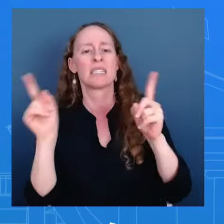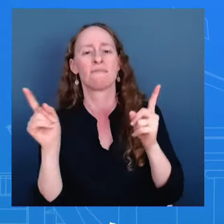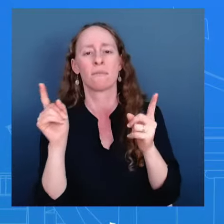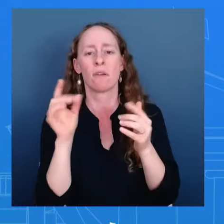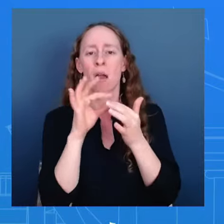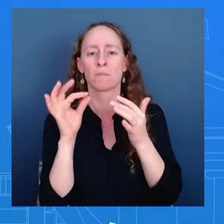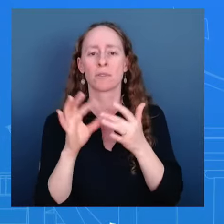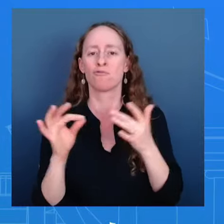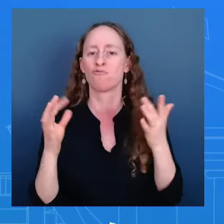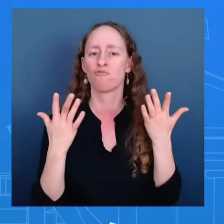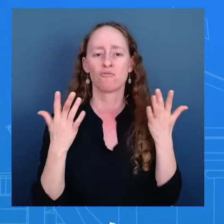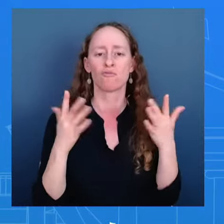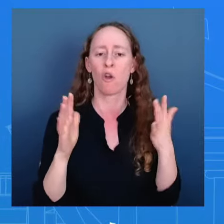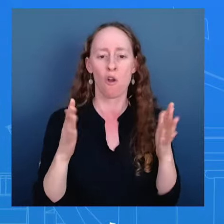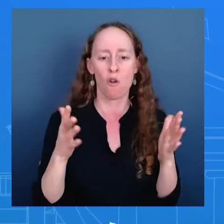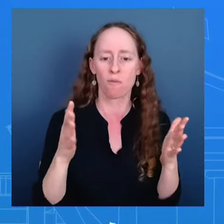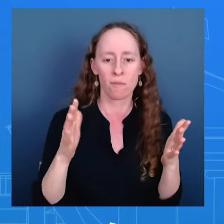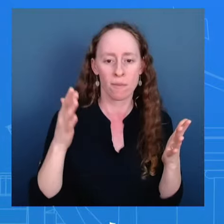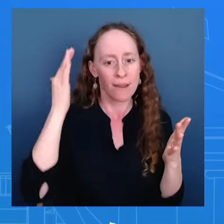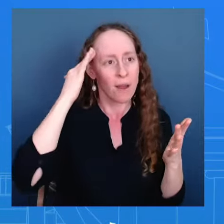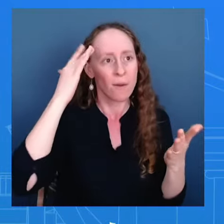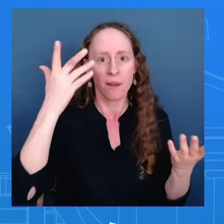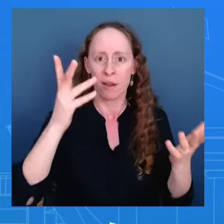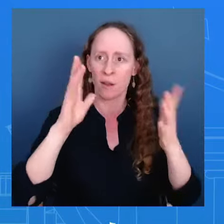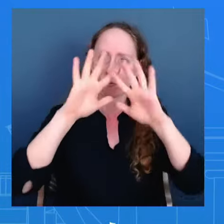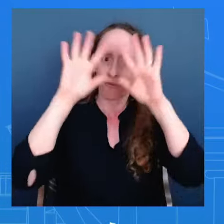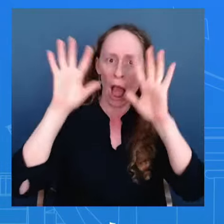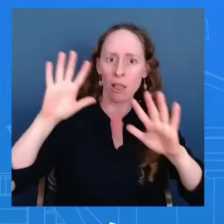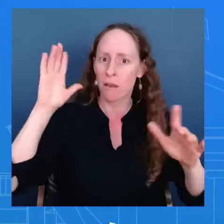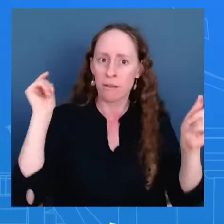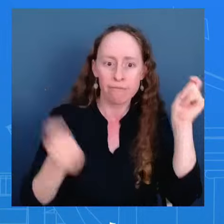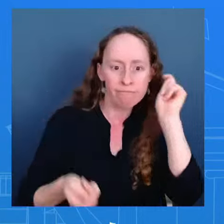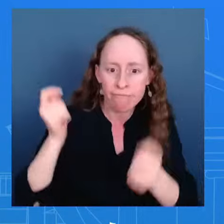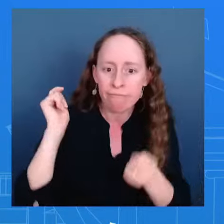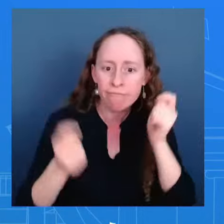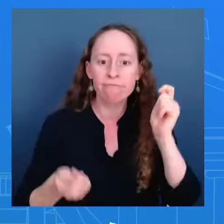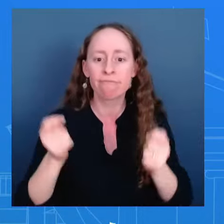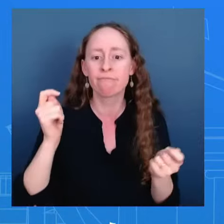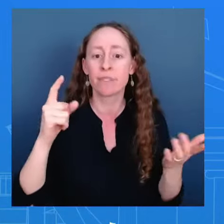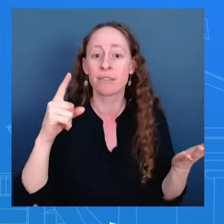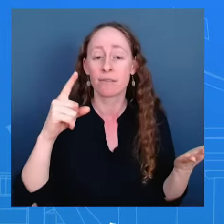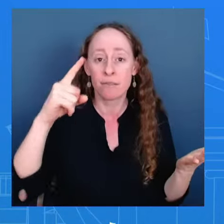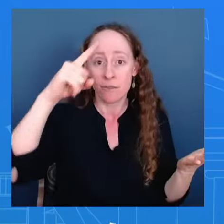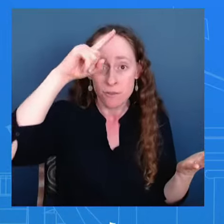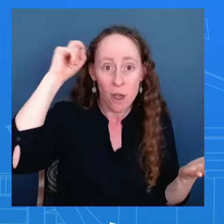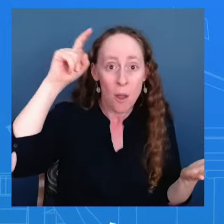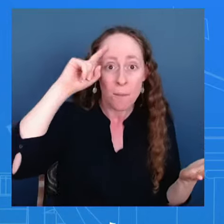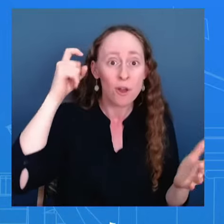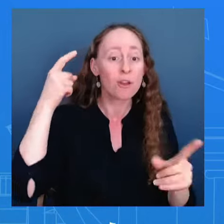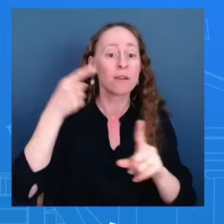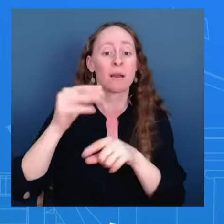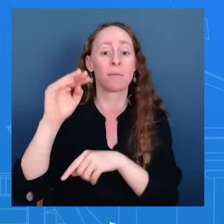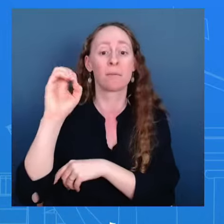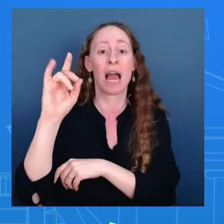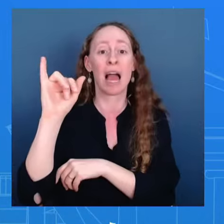and the Eastern Med even in the summertime can be a pretty rough place and that's what's happening right now. But can it be a force multiplier?